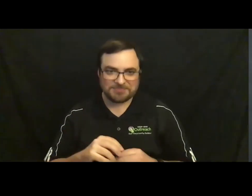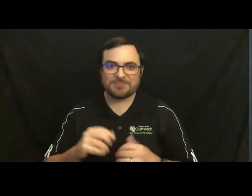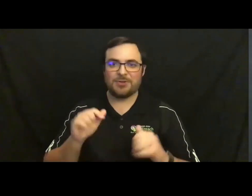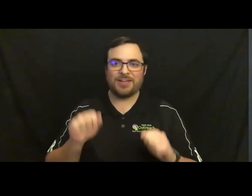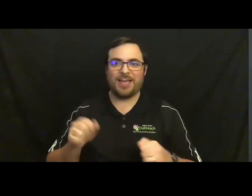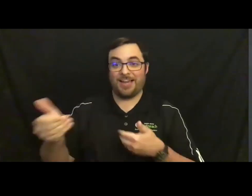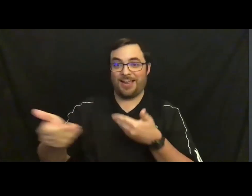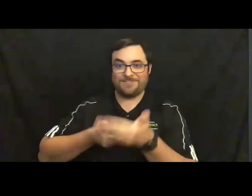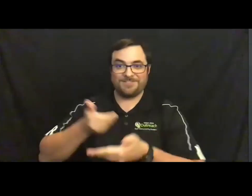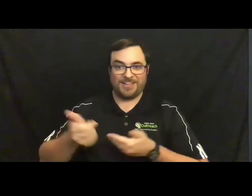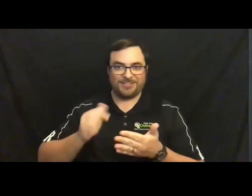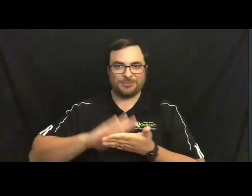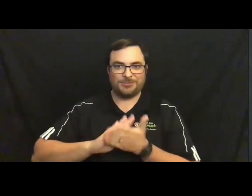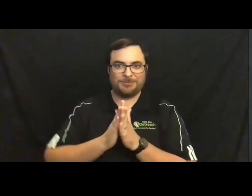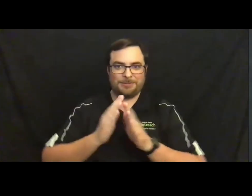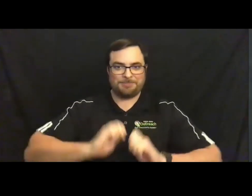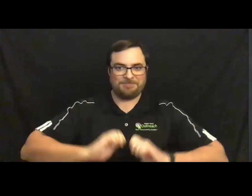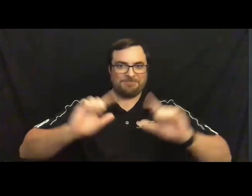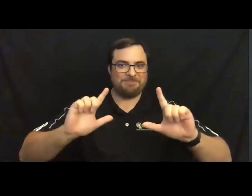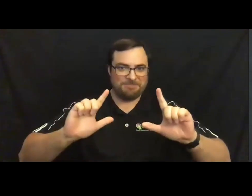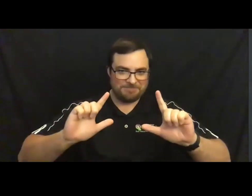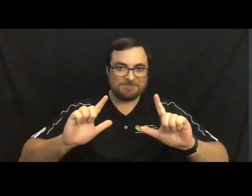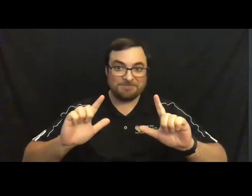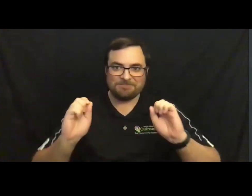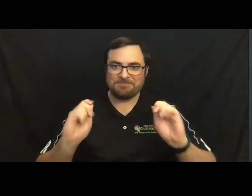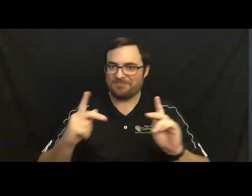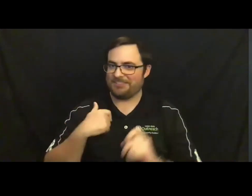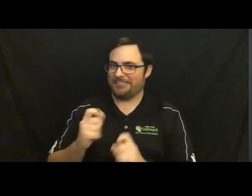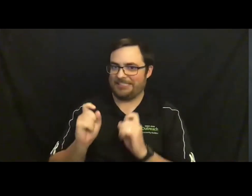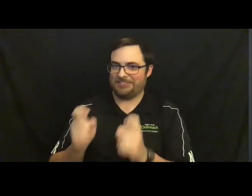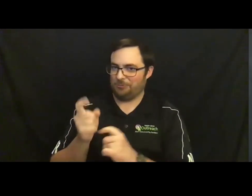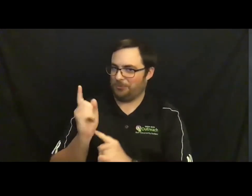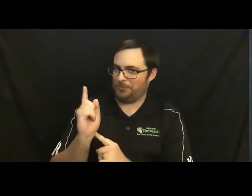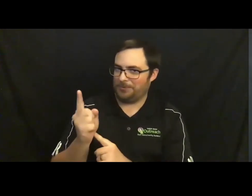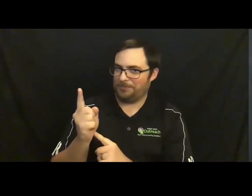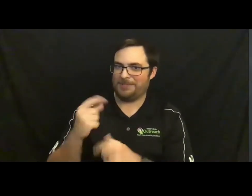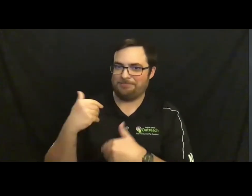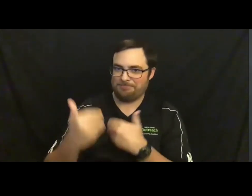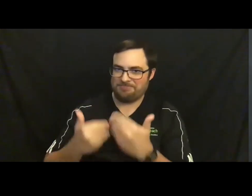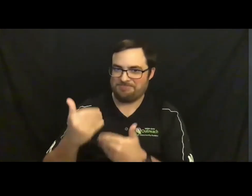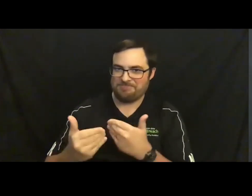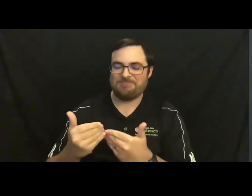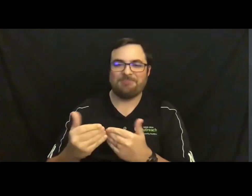sure to invite you on screen. So I'll give you a minute to do that quick.